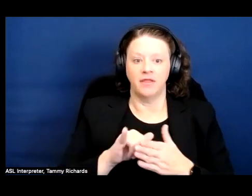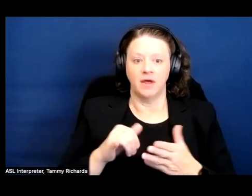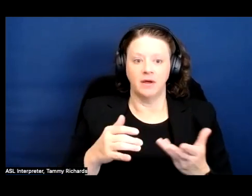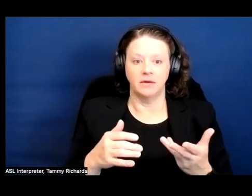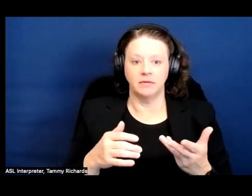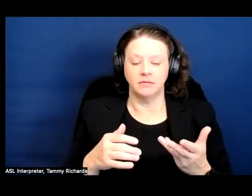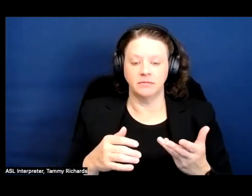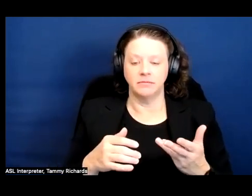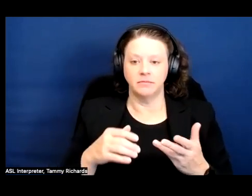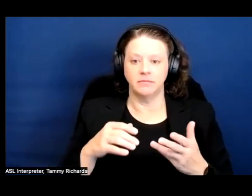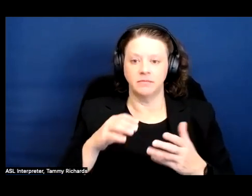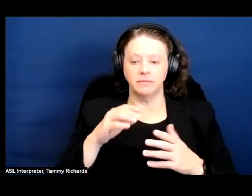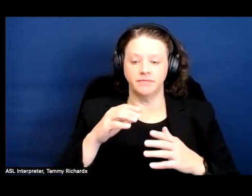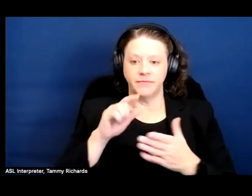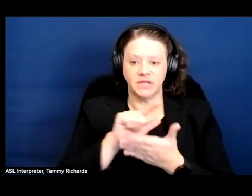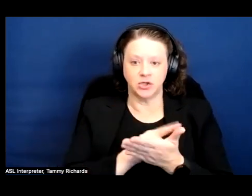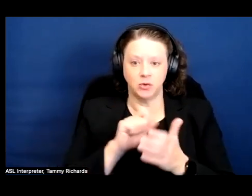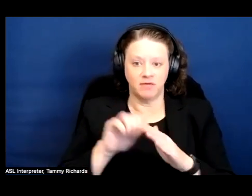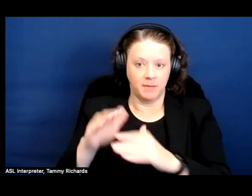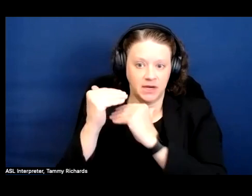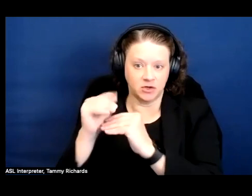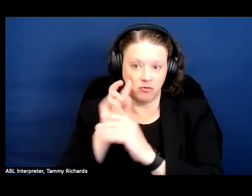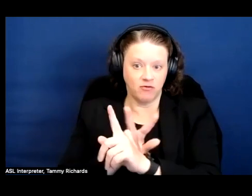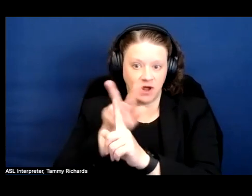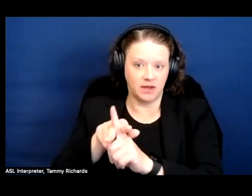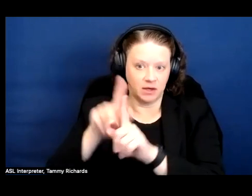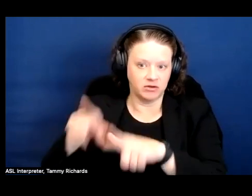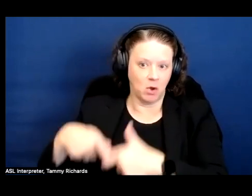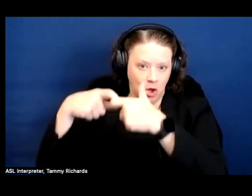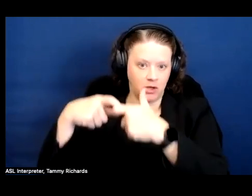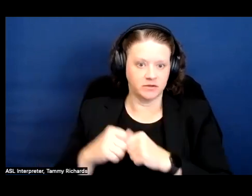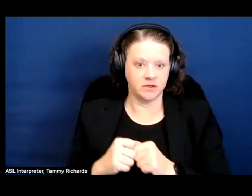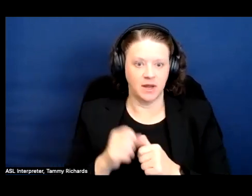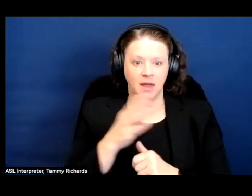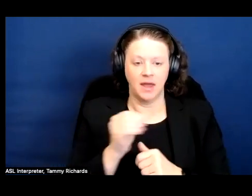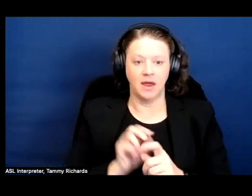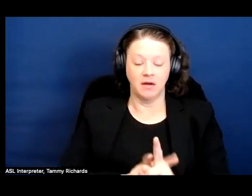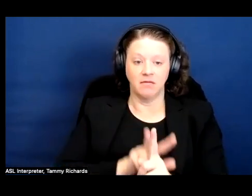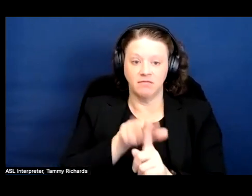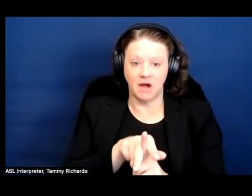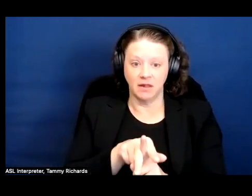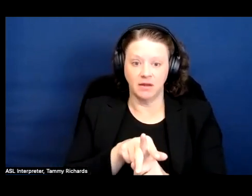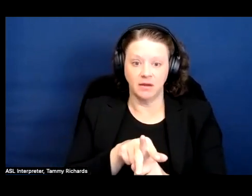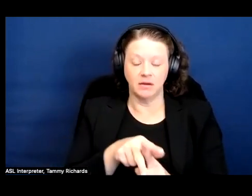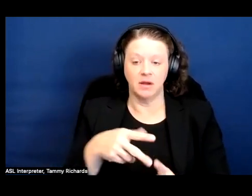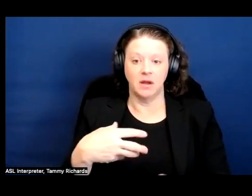My name is Amalea Romero and I will try to share my screen if you'll bear with me a moment.